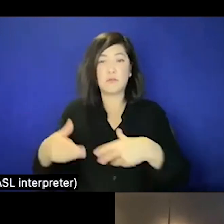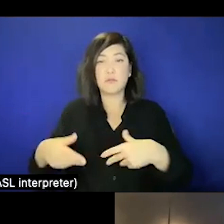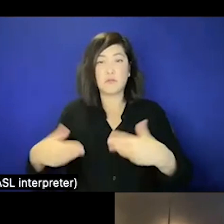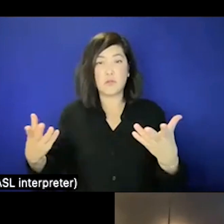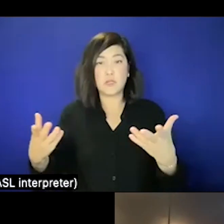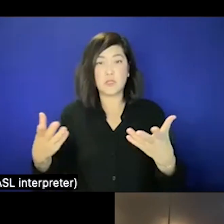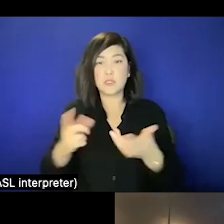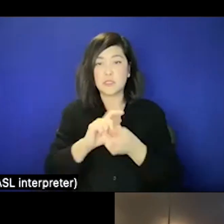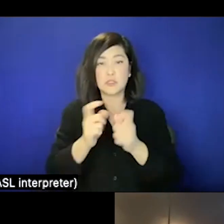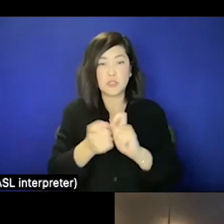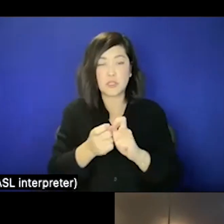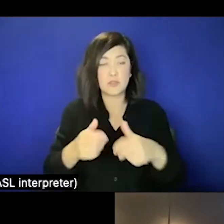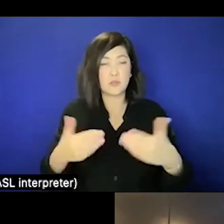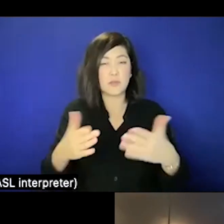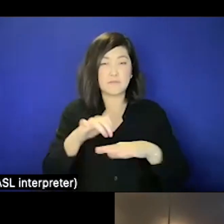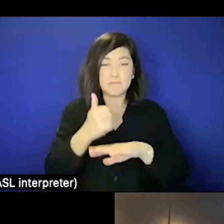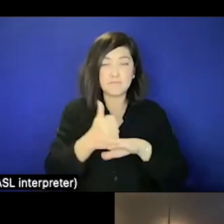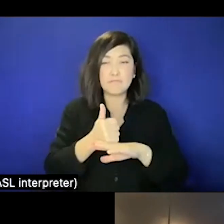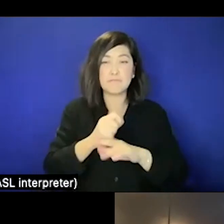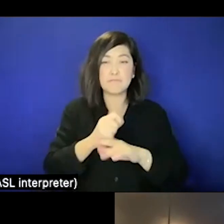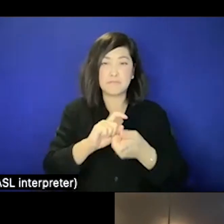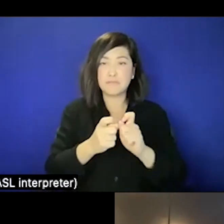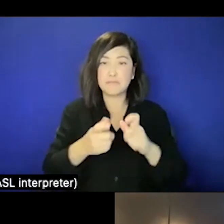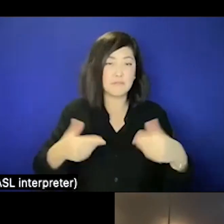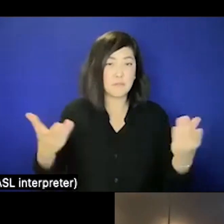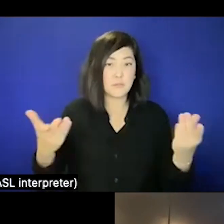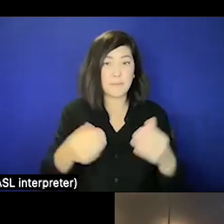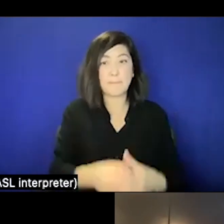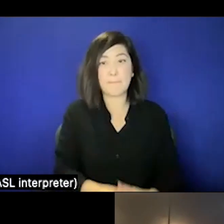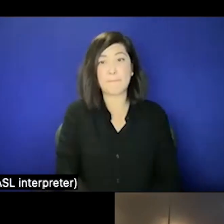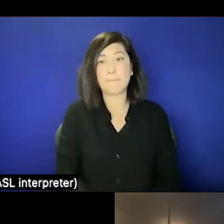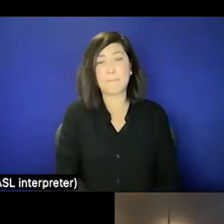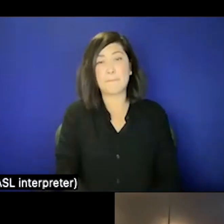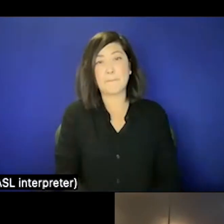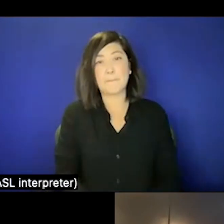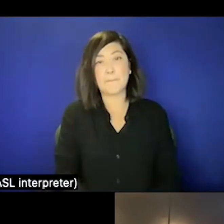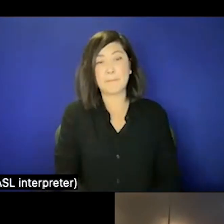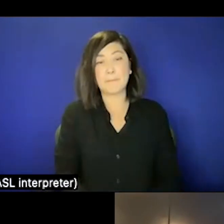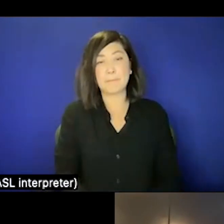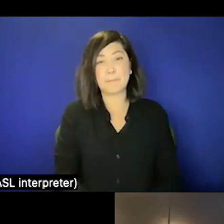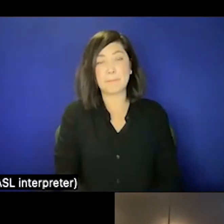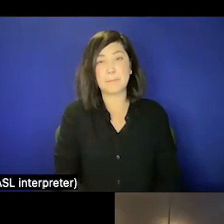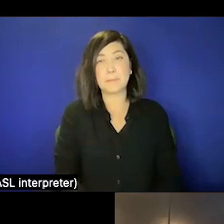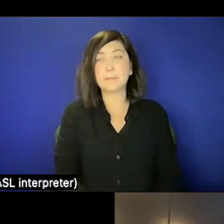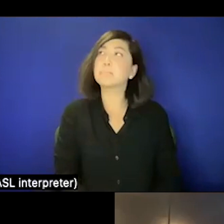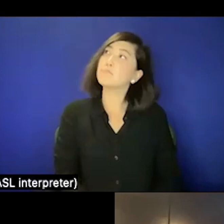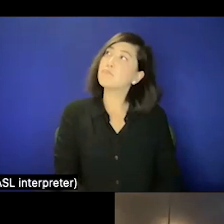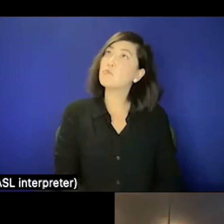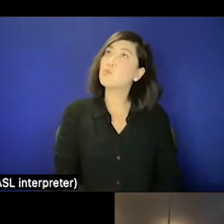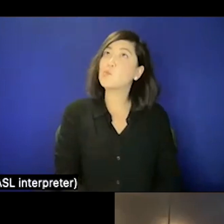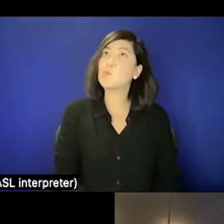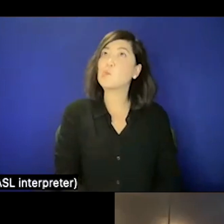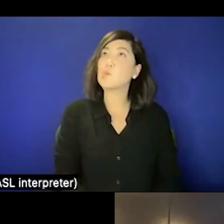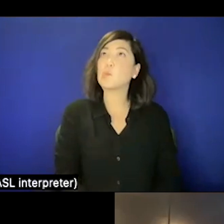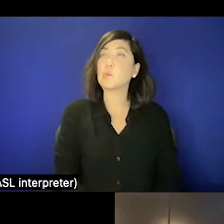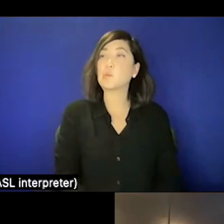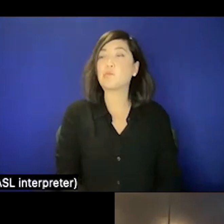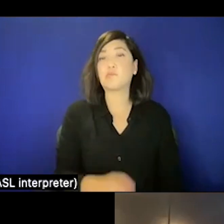Brian: I think the first thing I'd say is that people want to be heard,